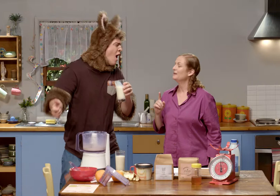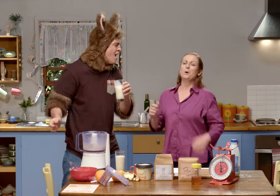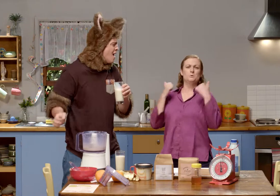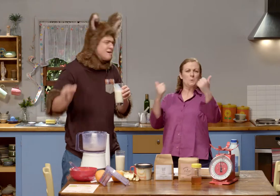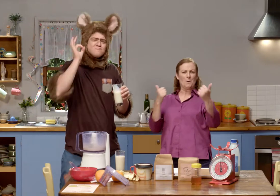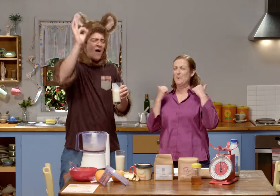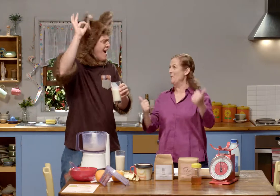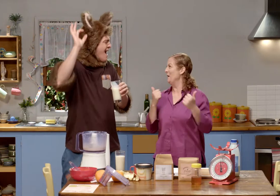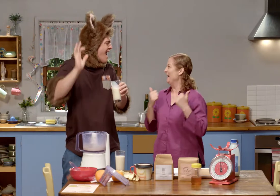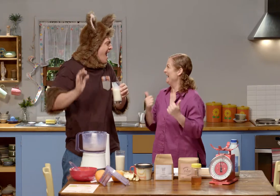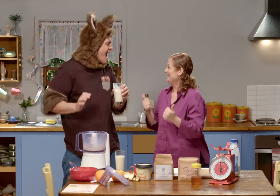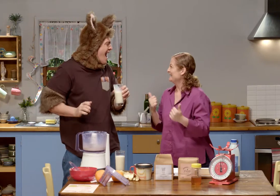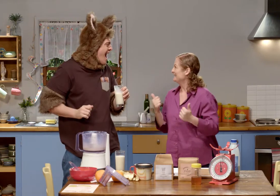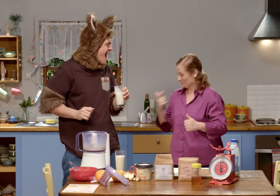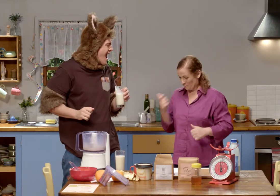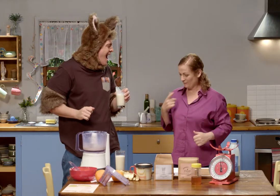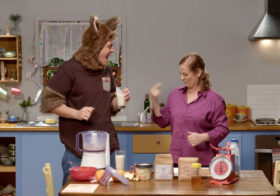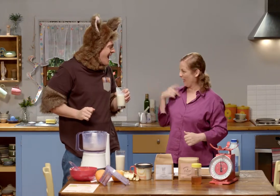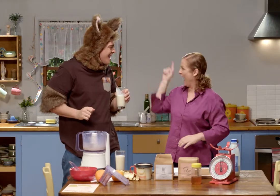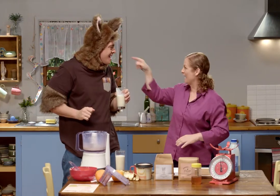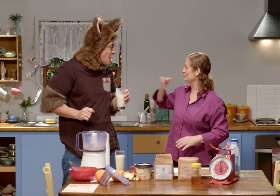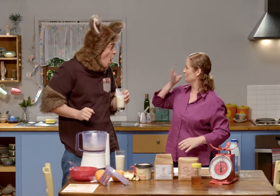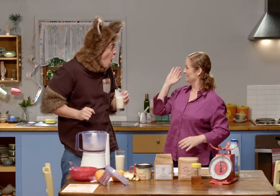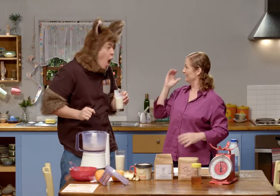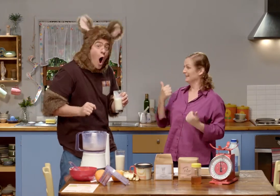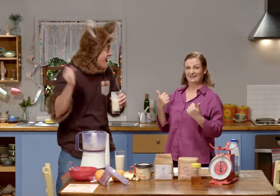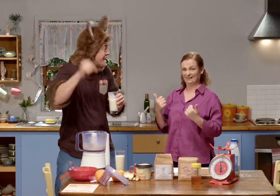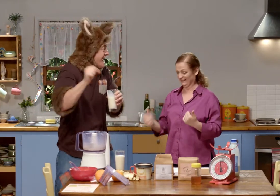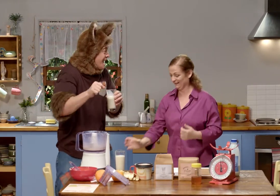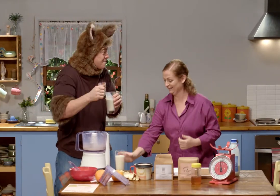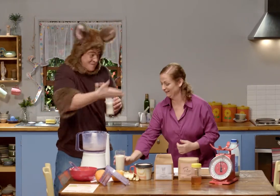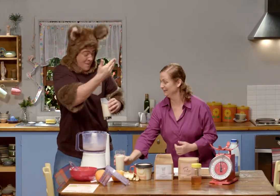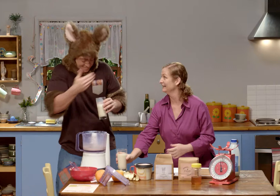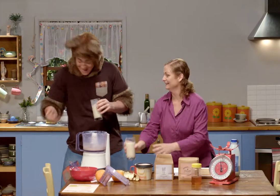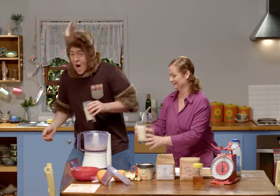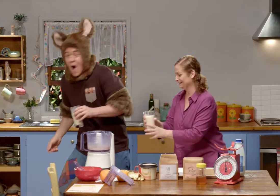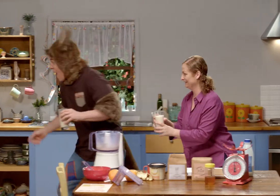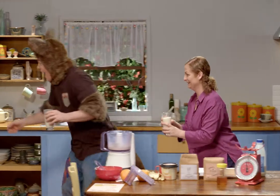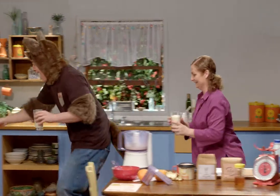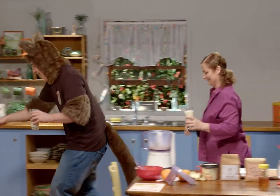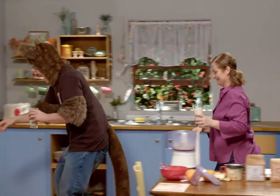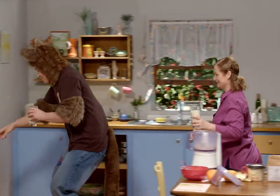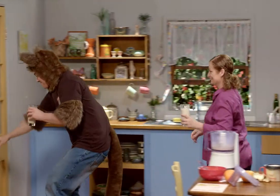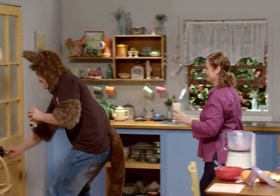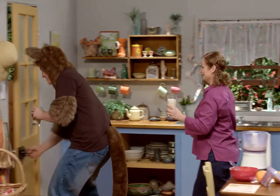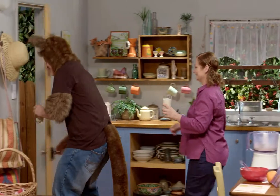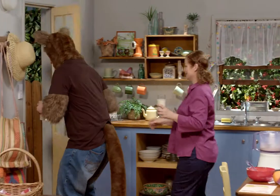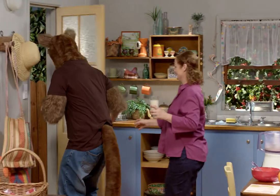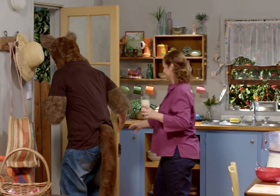It's delicious! Oh great. Why don't we go outside, and drink them? Yeah let's go.